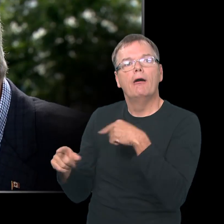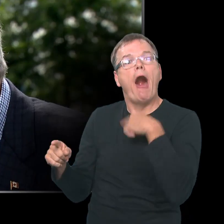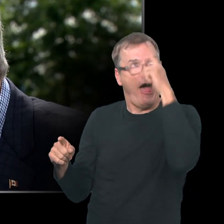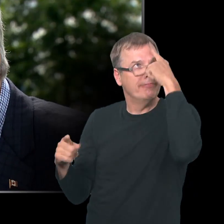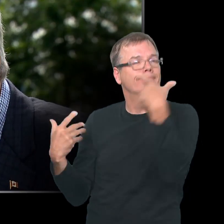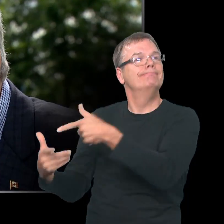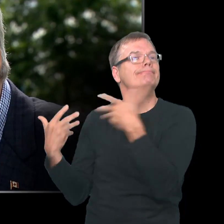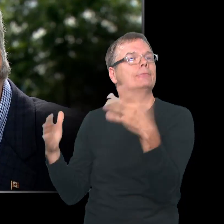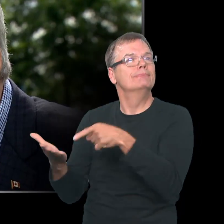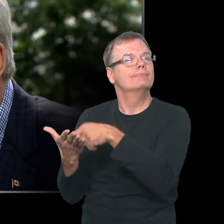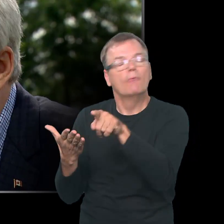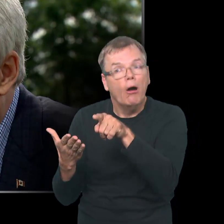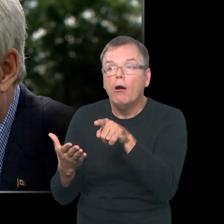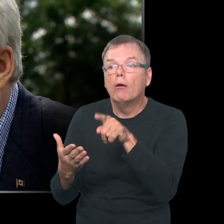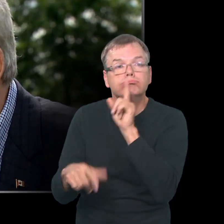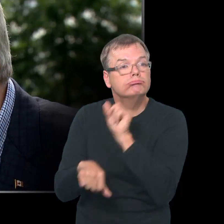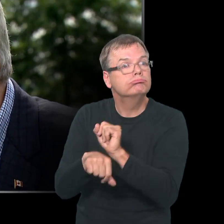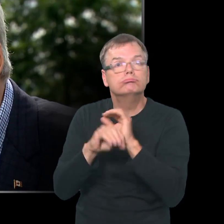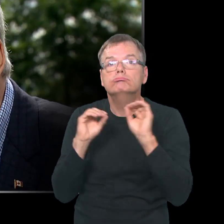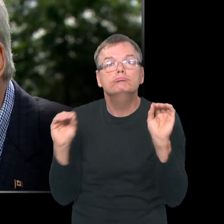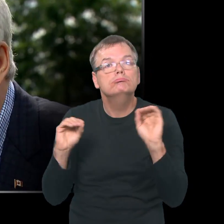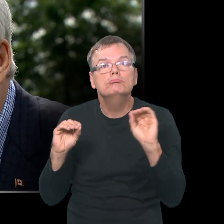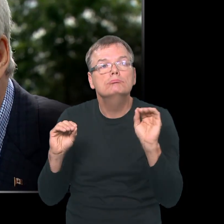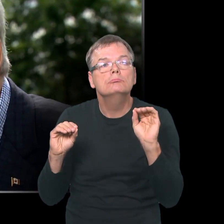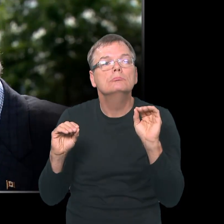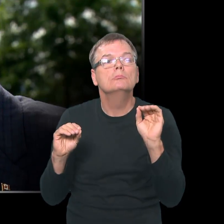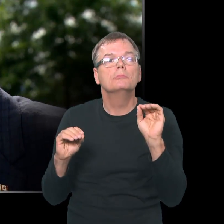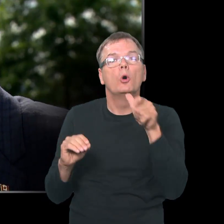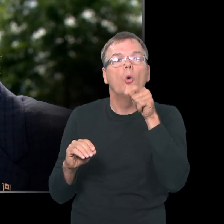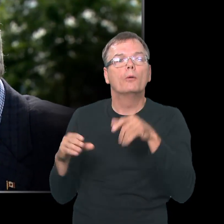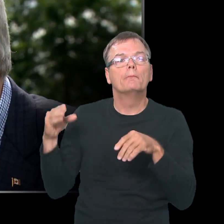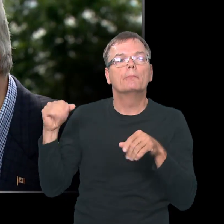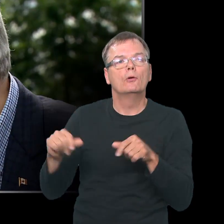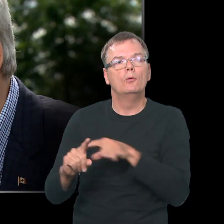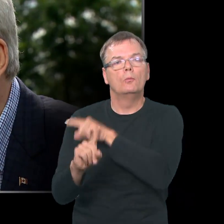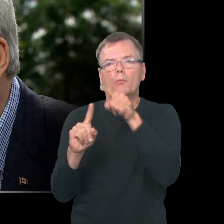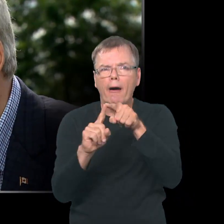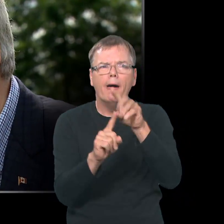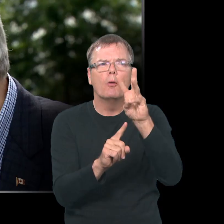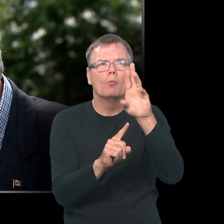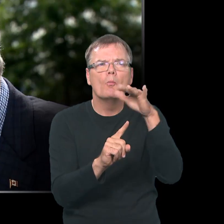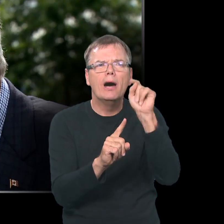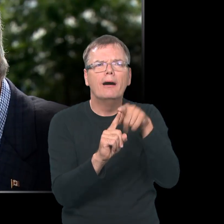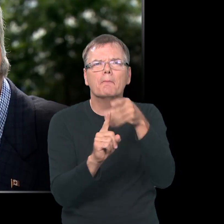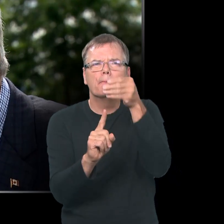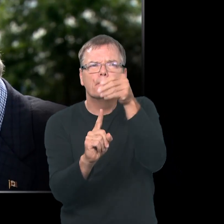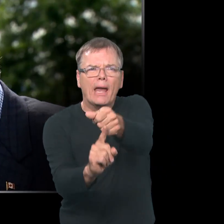and I was told he had repaid his expenses. Which seemed to me the logical thing. It turned out, of course, that that hadn't happened.